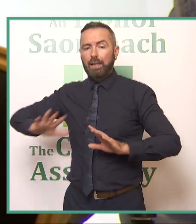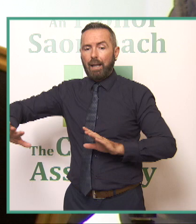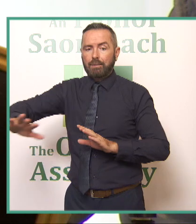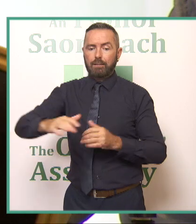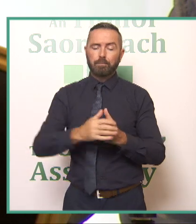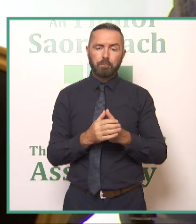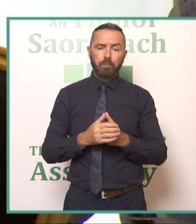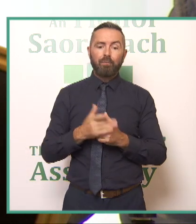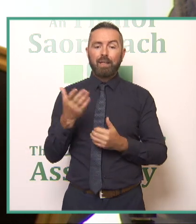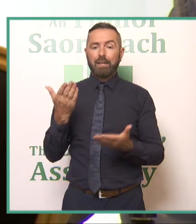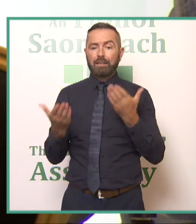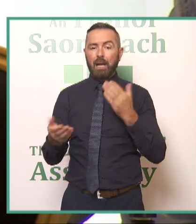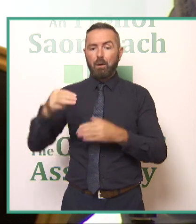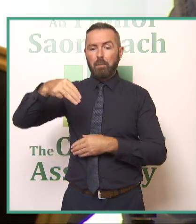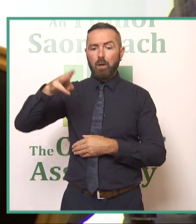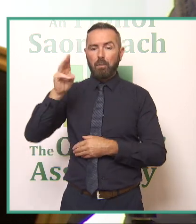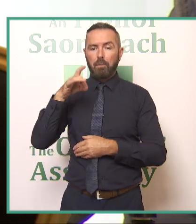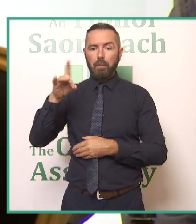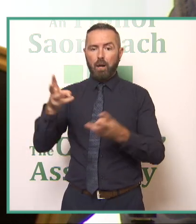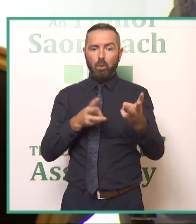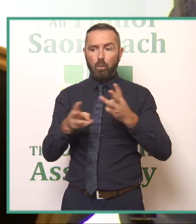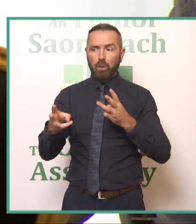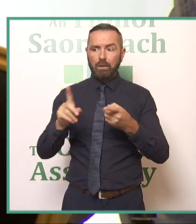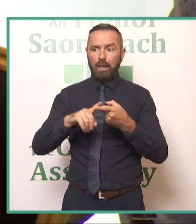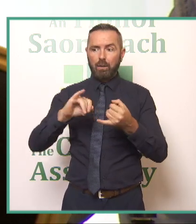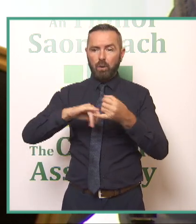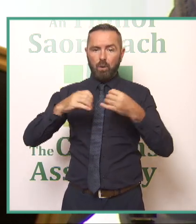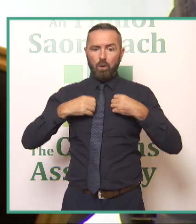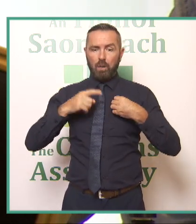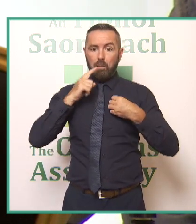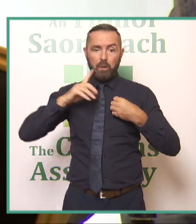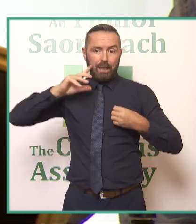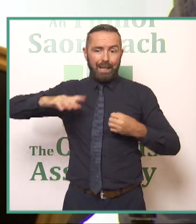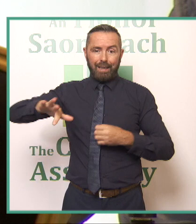so that's kind of how Meriden Parks is Butch The Woodlands itself we do the little picks